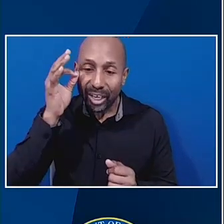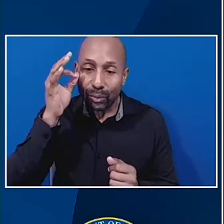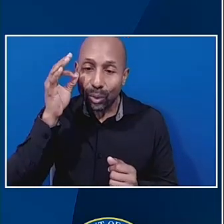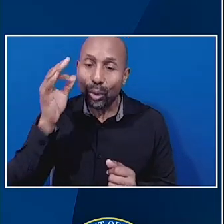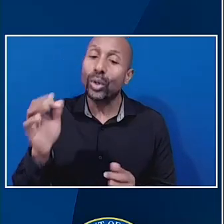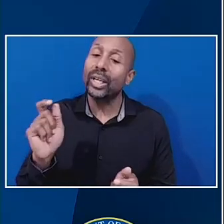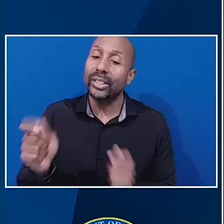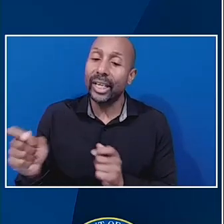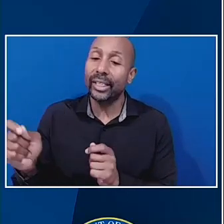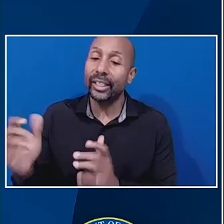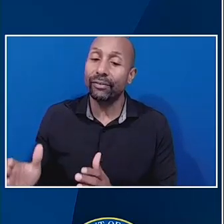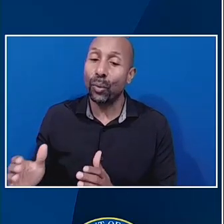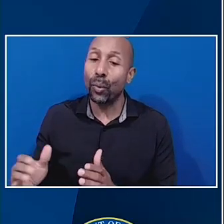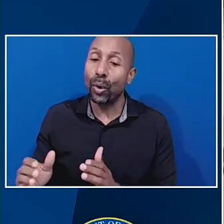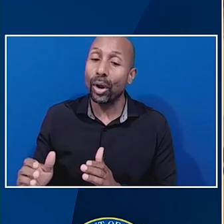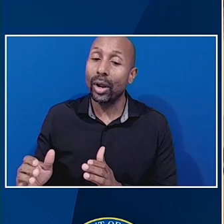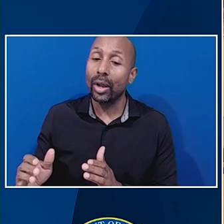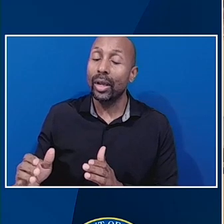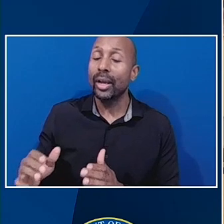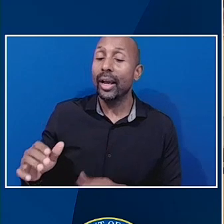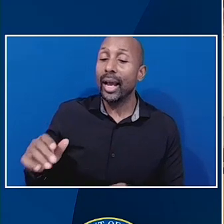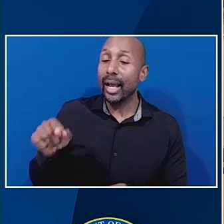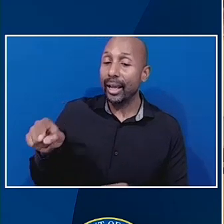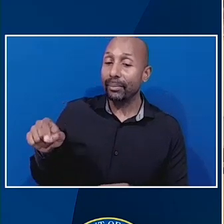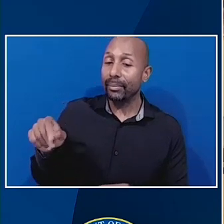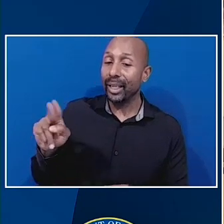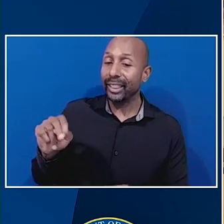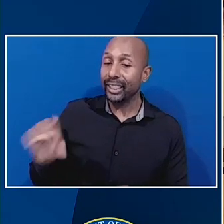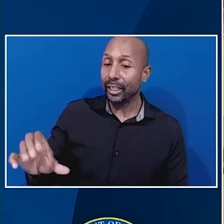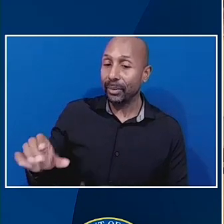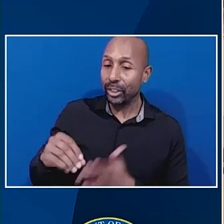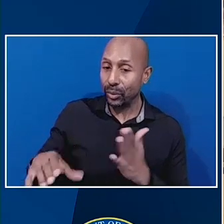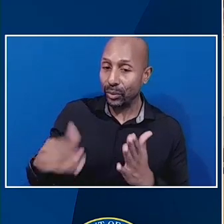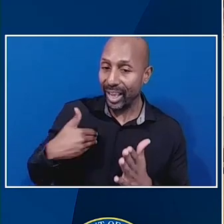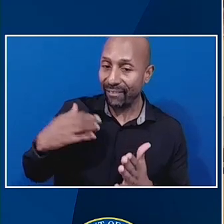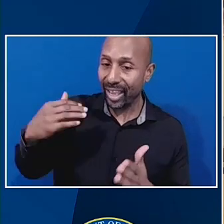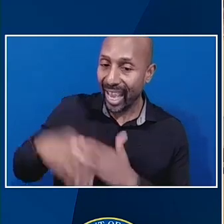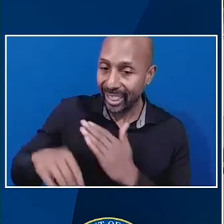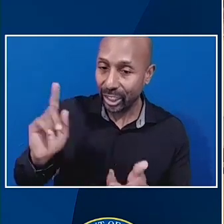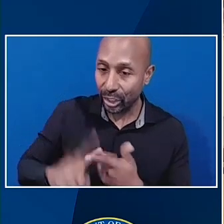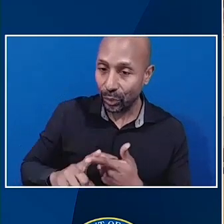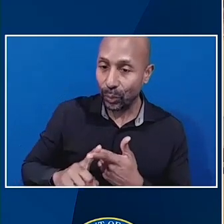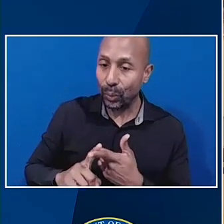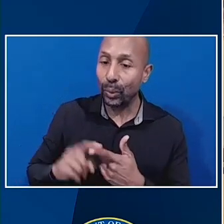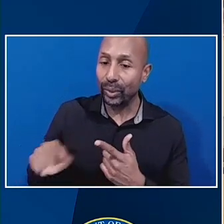and that of my parents. Navigating through the college access journey is difficult, but it's even more difficult for those of us that have